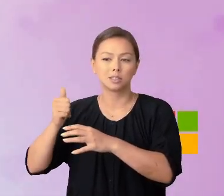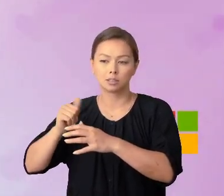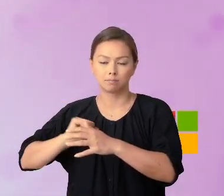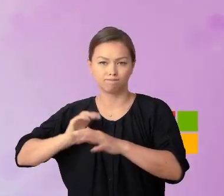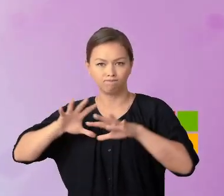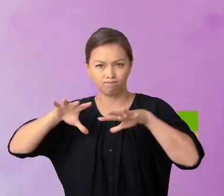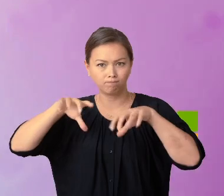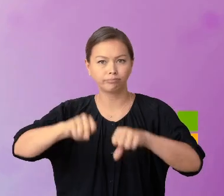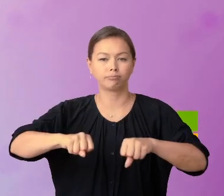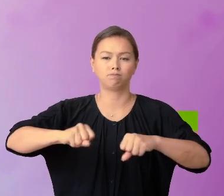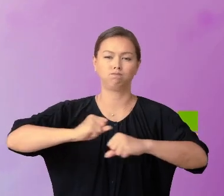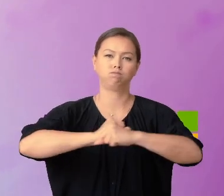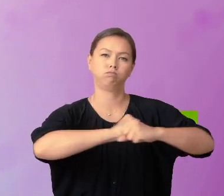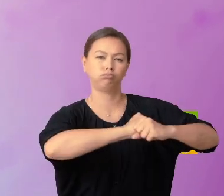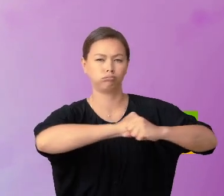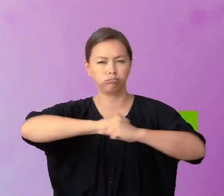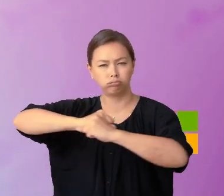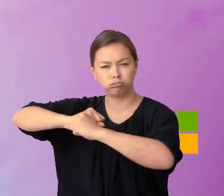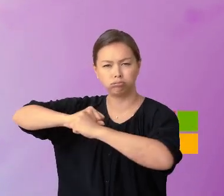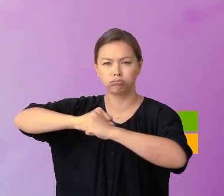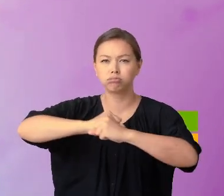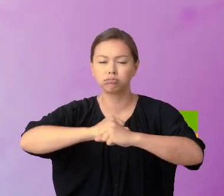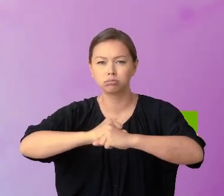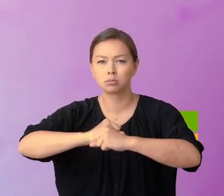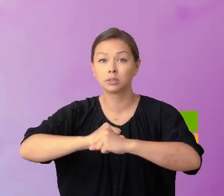Additionally, we're bringing the prowess of artificial intelligence